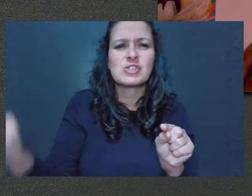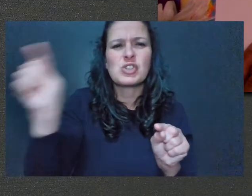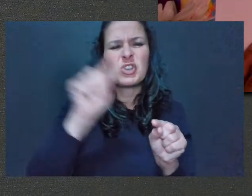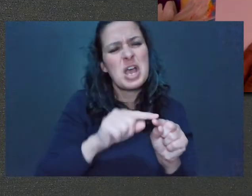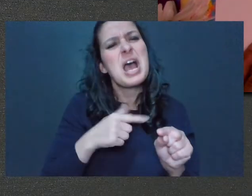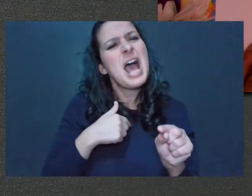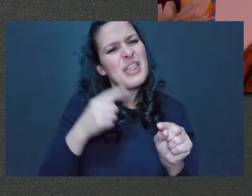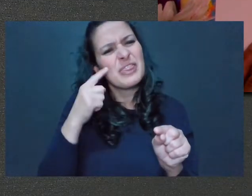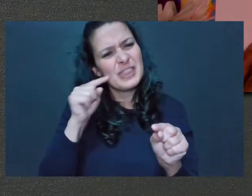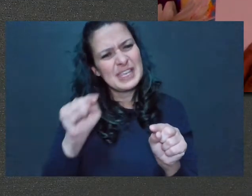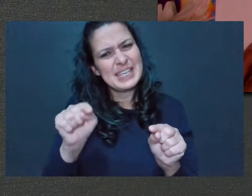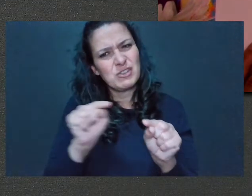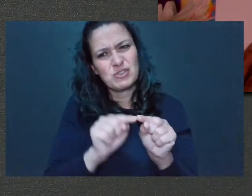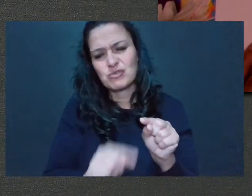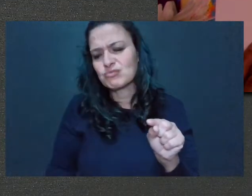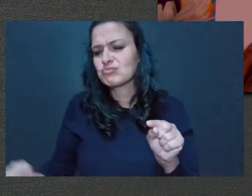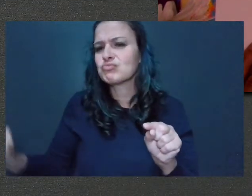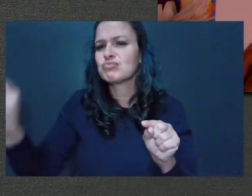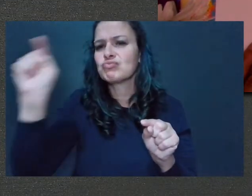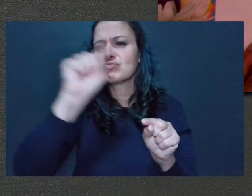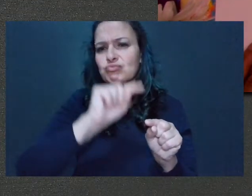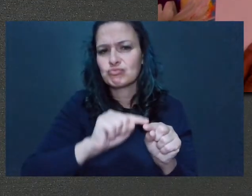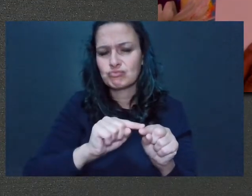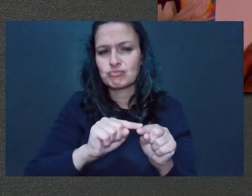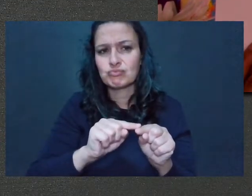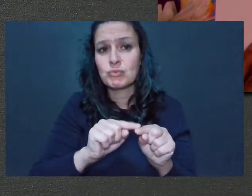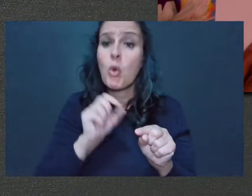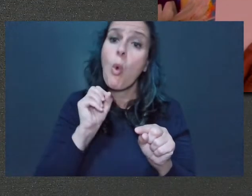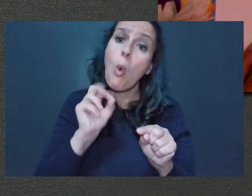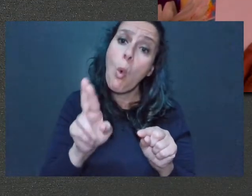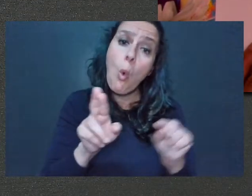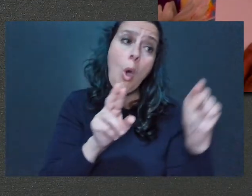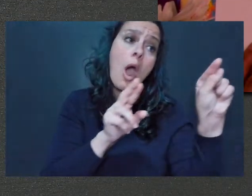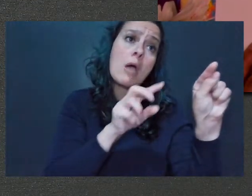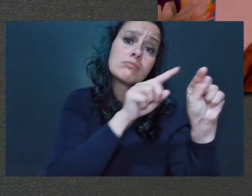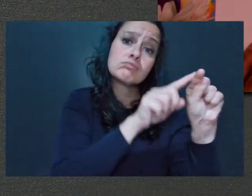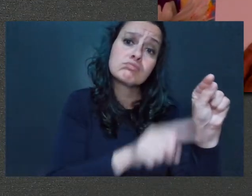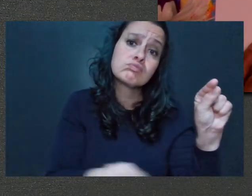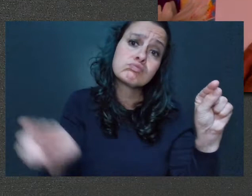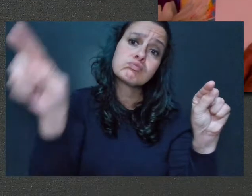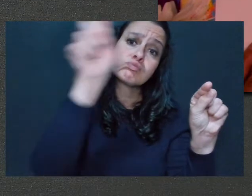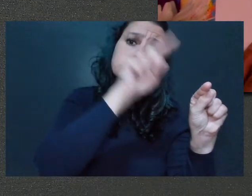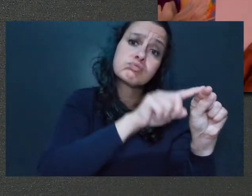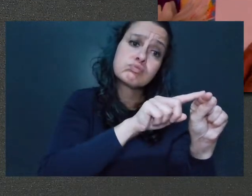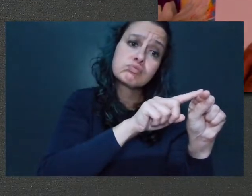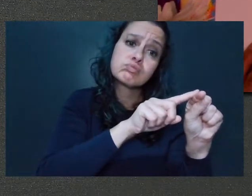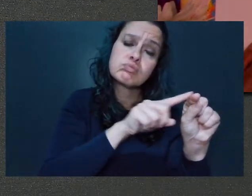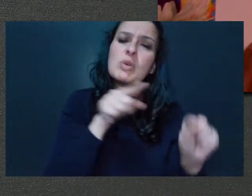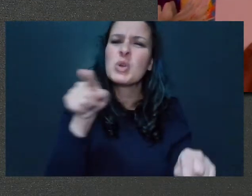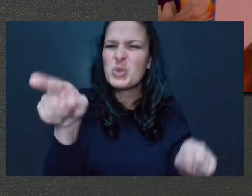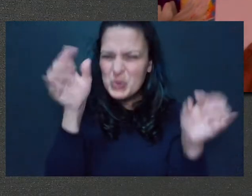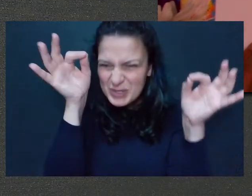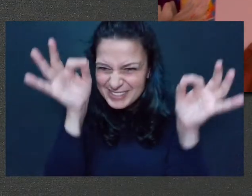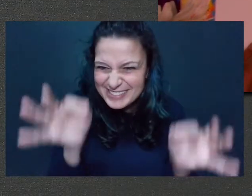I could put a big circle down here. I could put one up here. You get to decide.